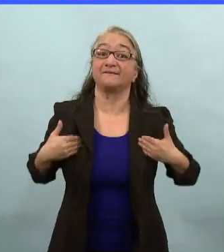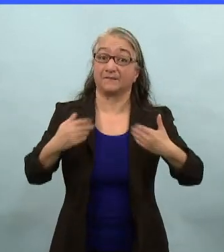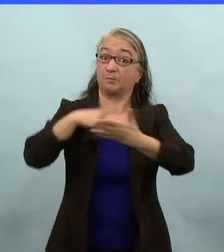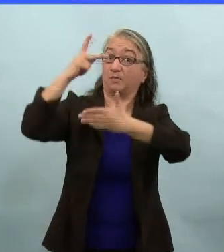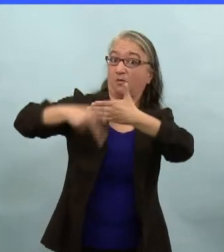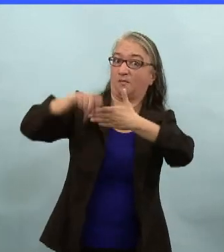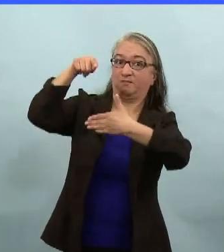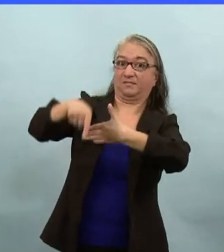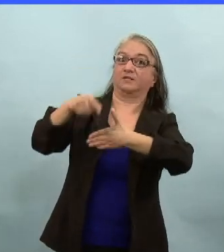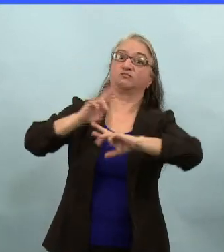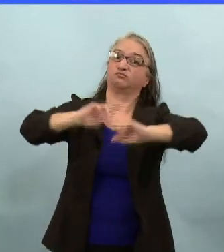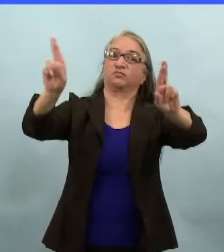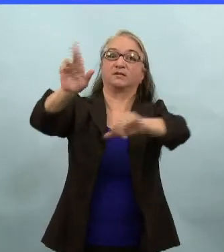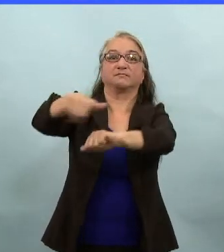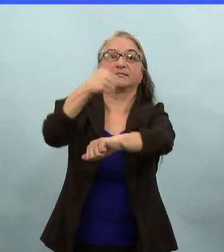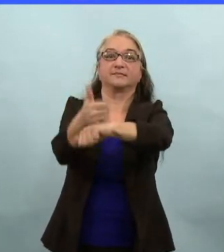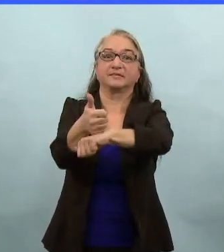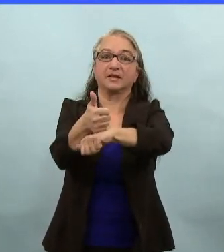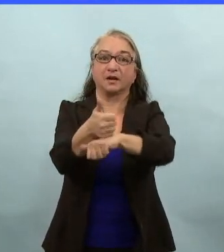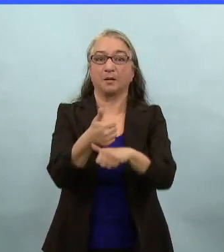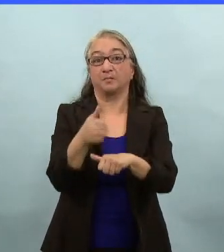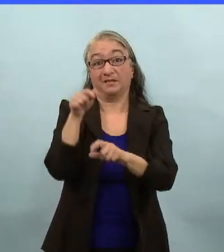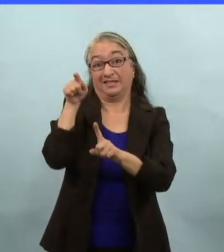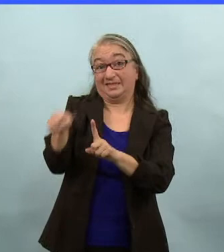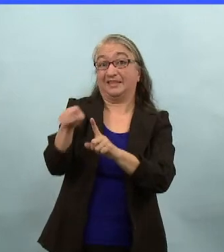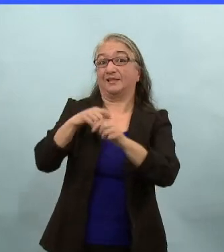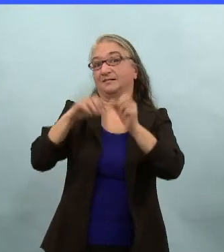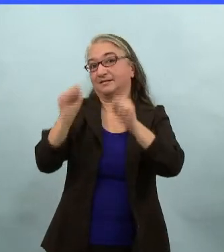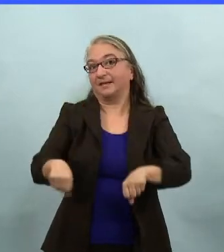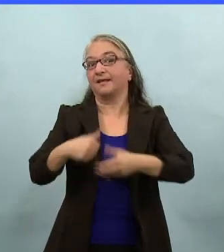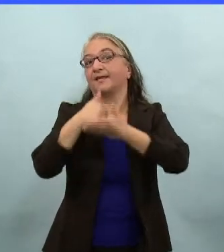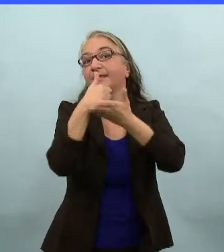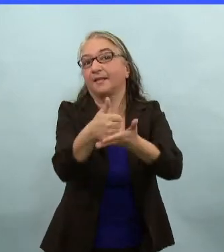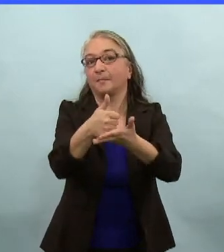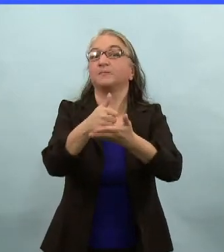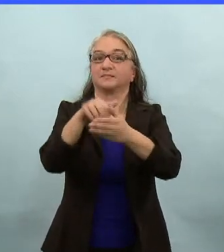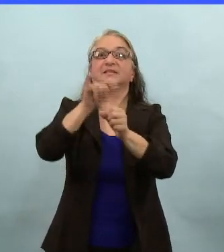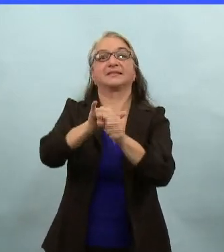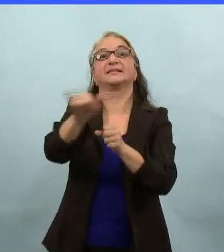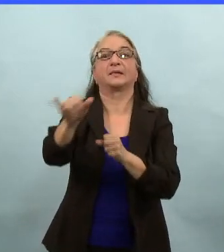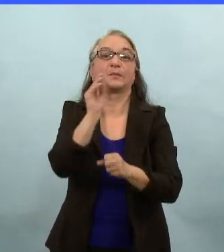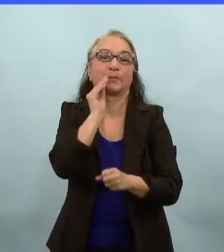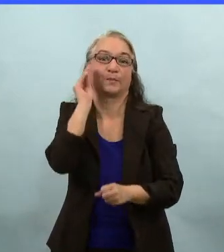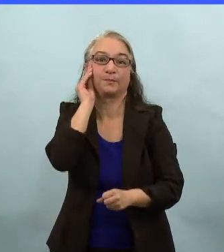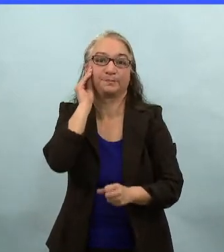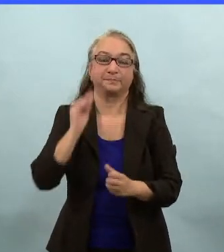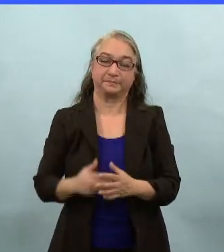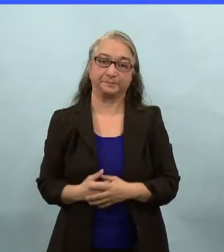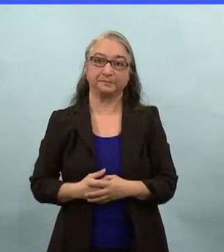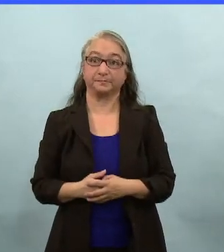to go to hospital and wait but we are continuing to work with shared health and health system